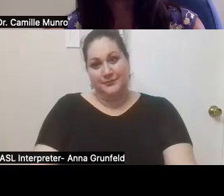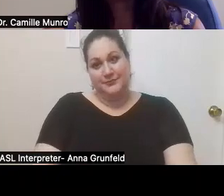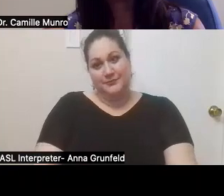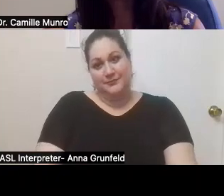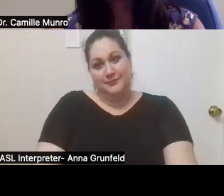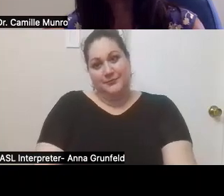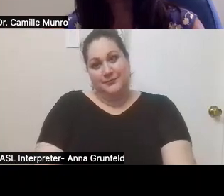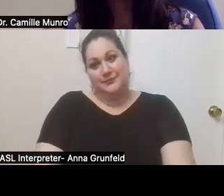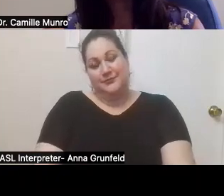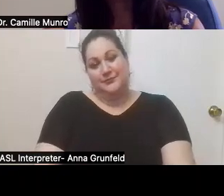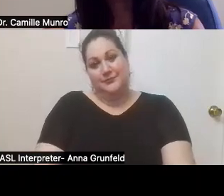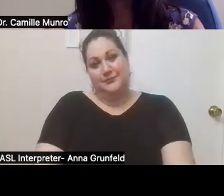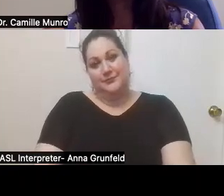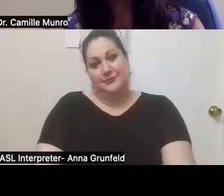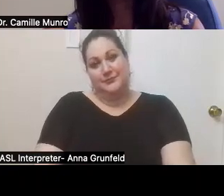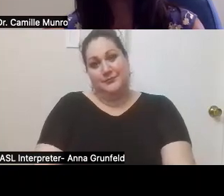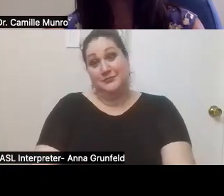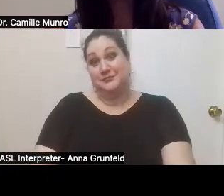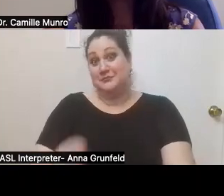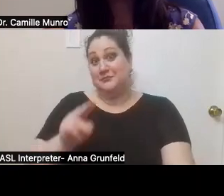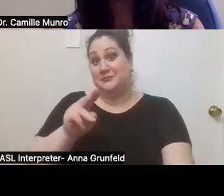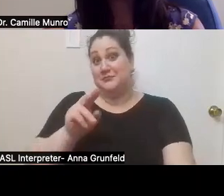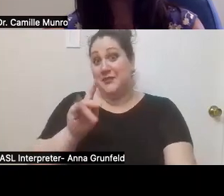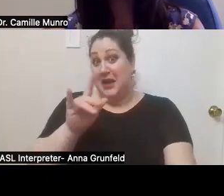I don't know, Natalie, if at this point we're taking questions.